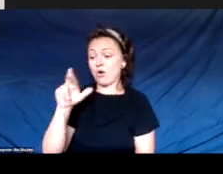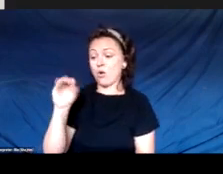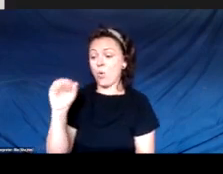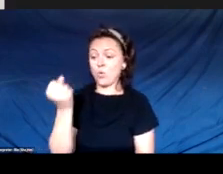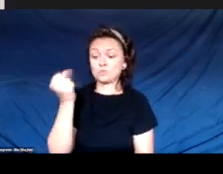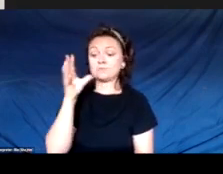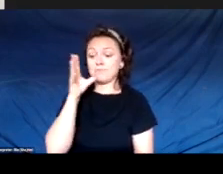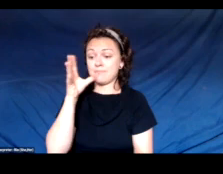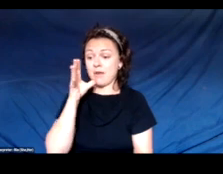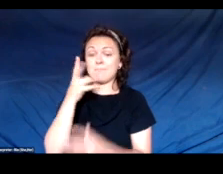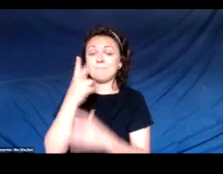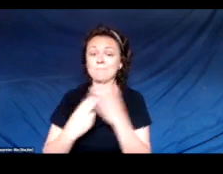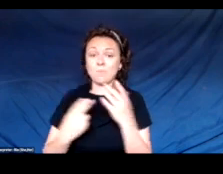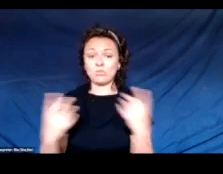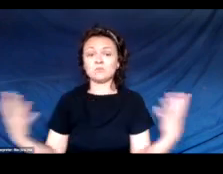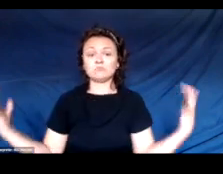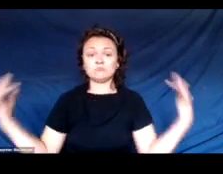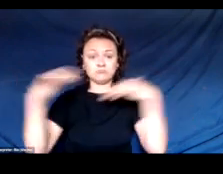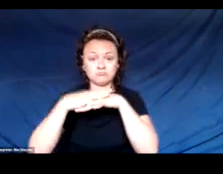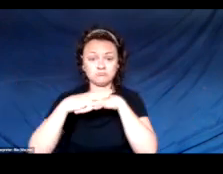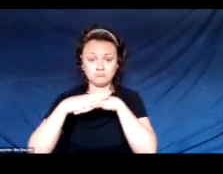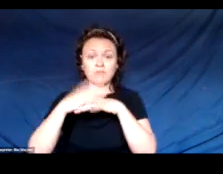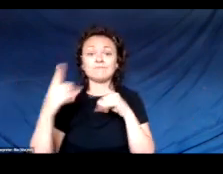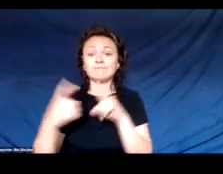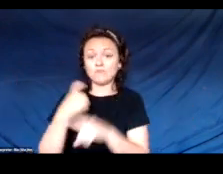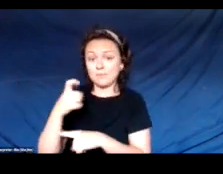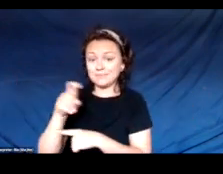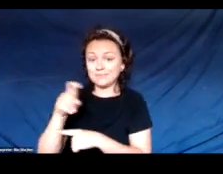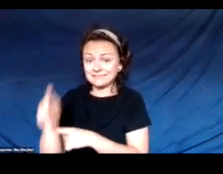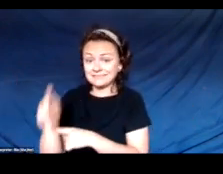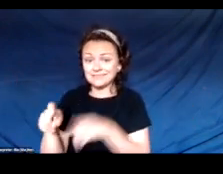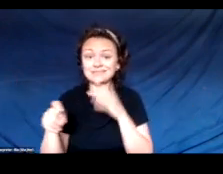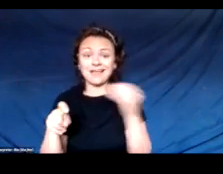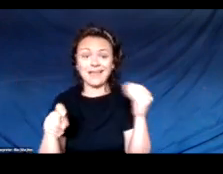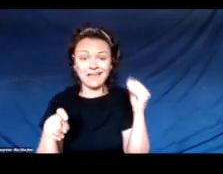California to Utah to be with